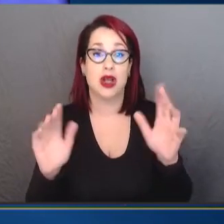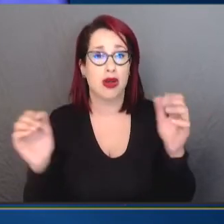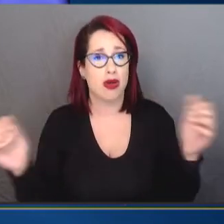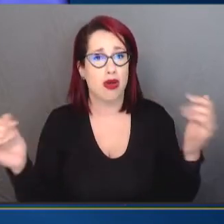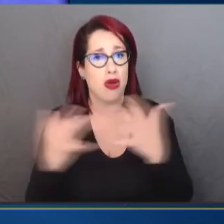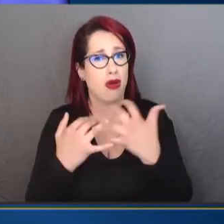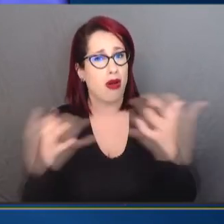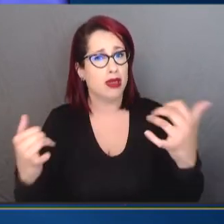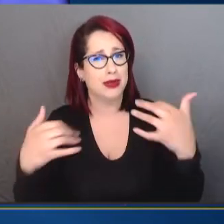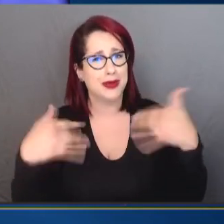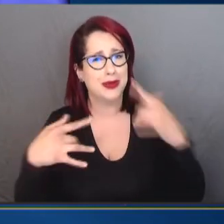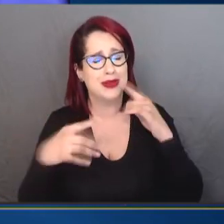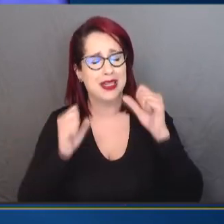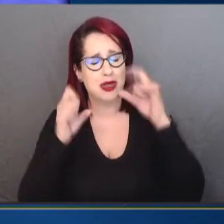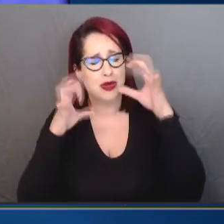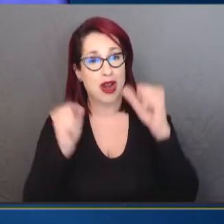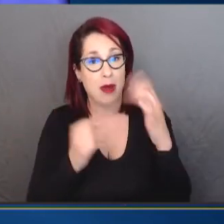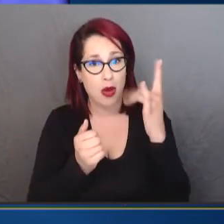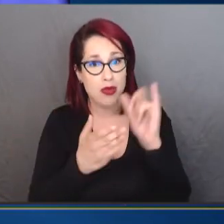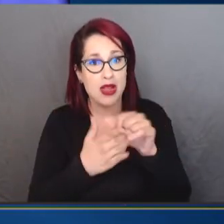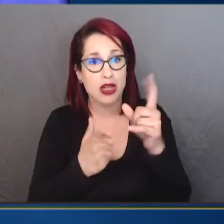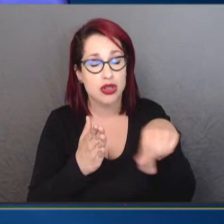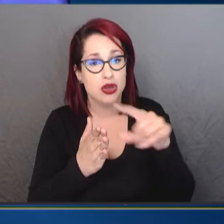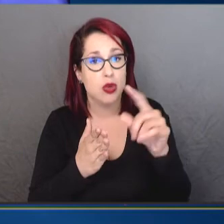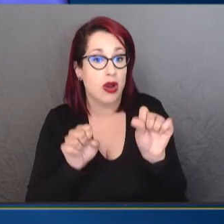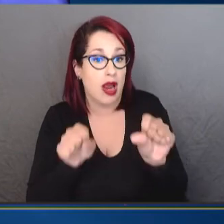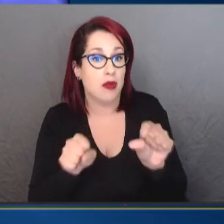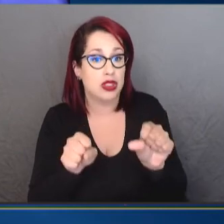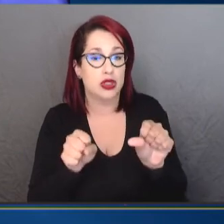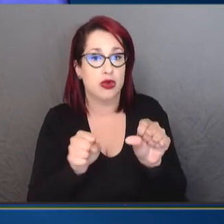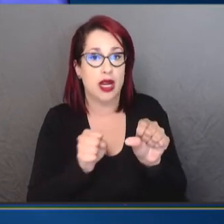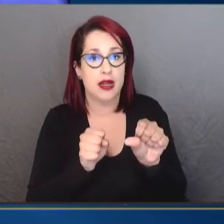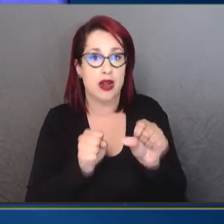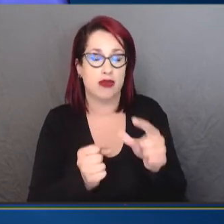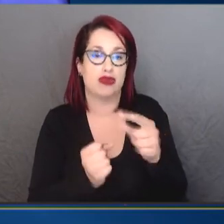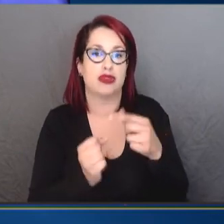I hope you are able to take the information shared today and bring it back to their communities.